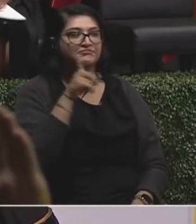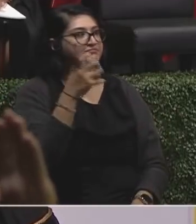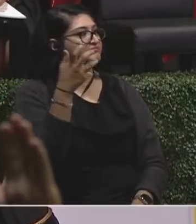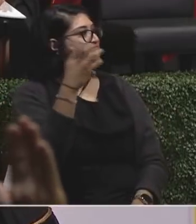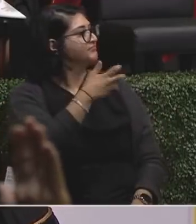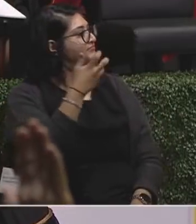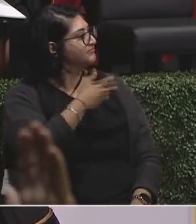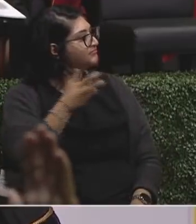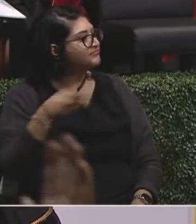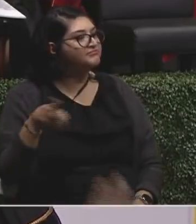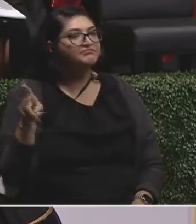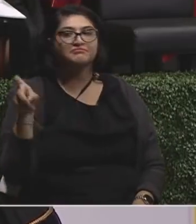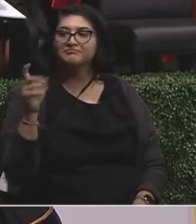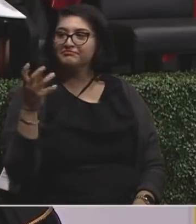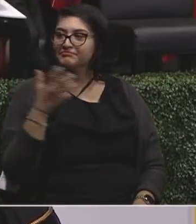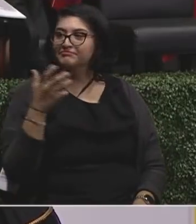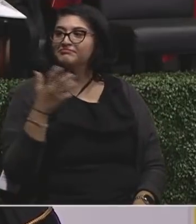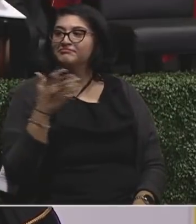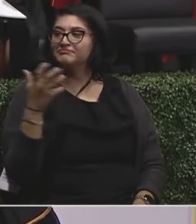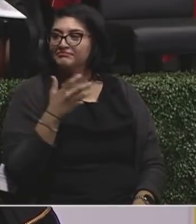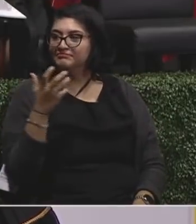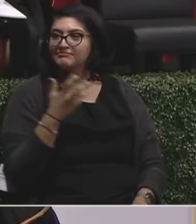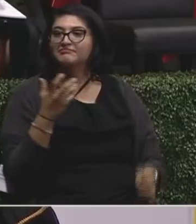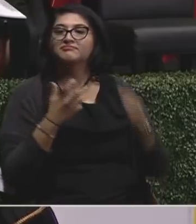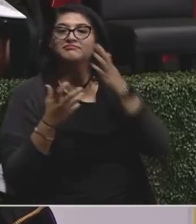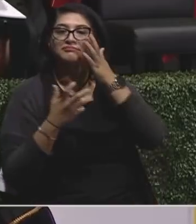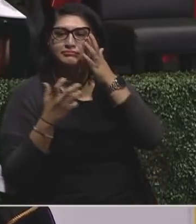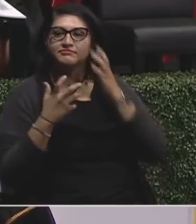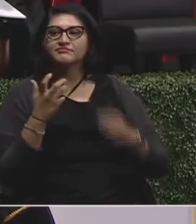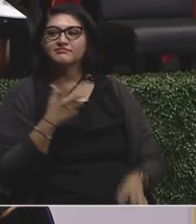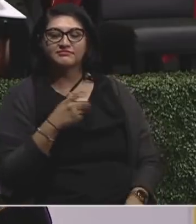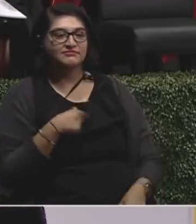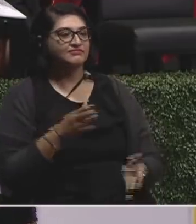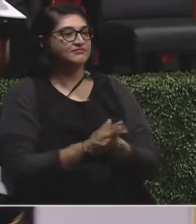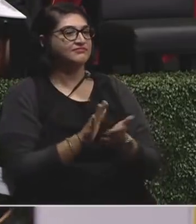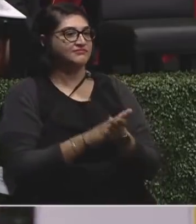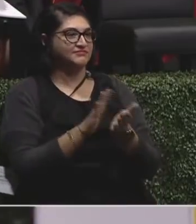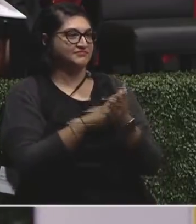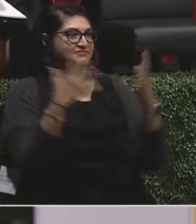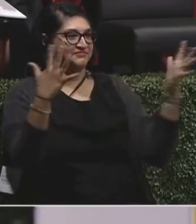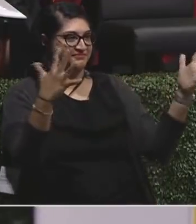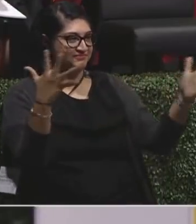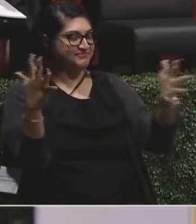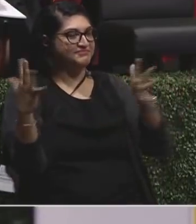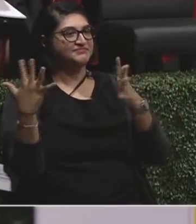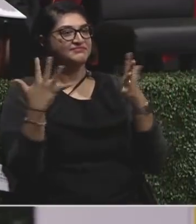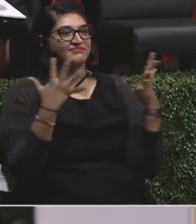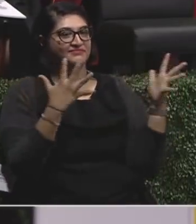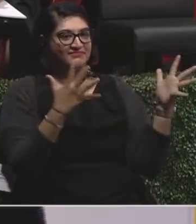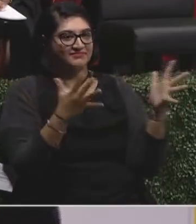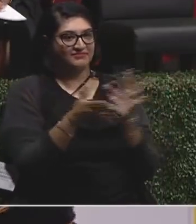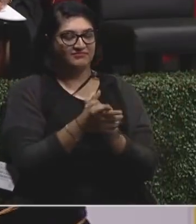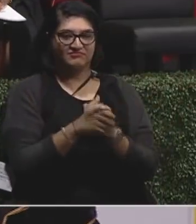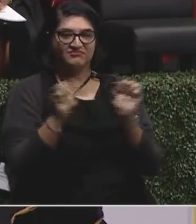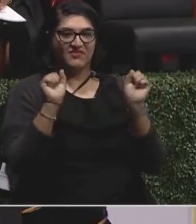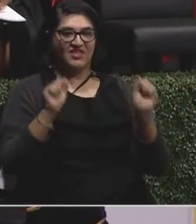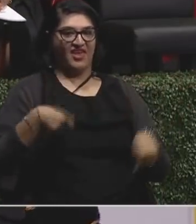HOW MANY OF YOU, OR WHICH OF YOU, AMONG OUR DOCTORATE GRADUATE BY THE FIRST AND THAT YOUR FAMILIES TO RECEIVE A DOCTORATE? FIRST GENERATION?